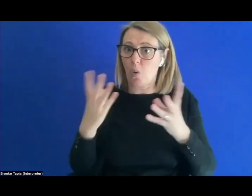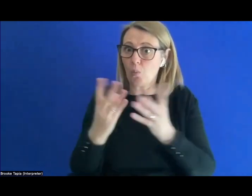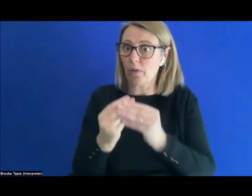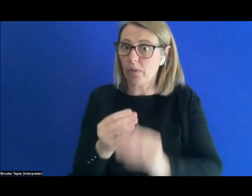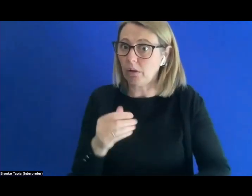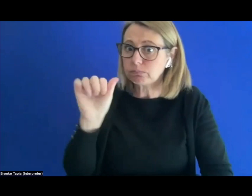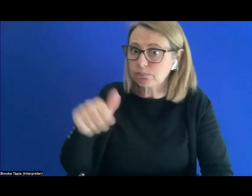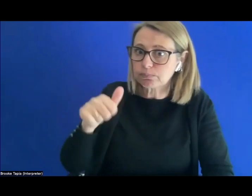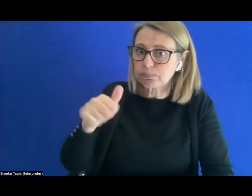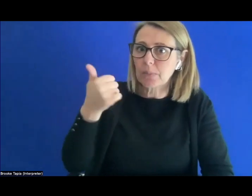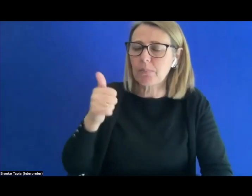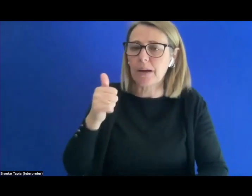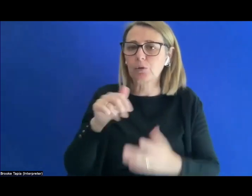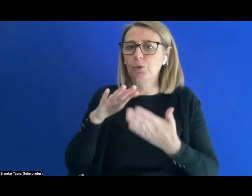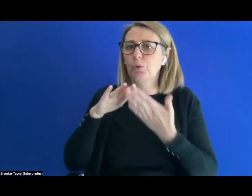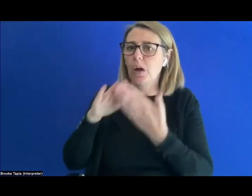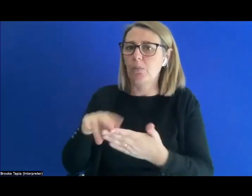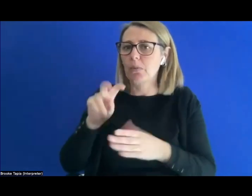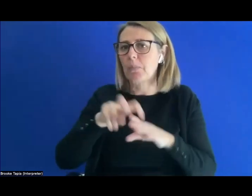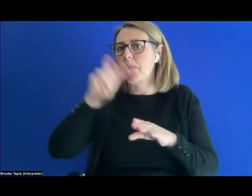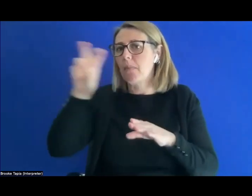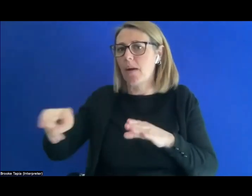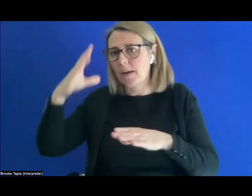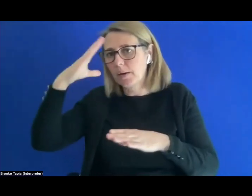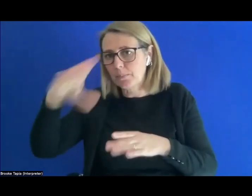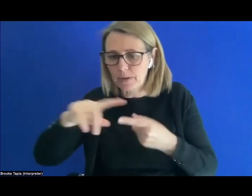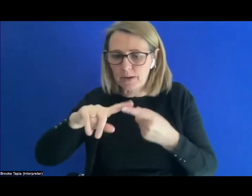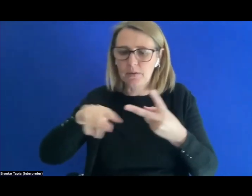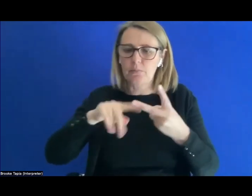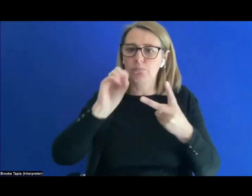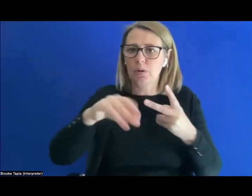them out of bed or get them in the car or get them in the bath or sit them down at dinner table. It’s